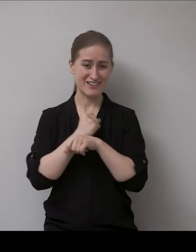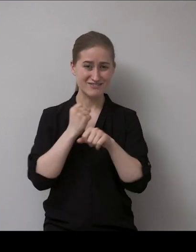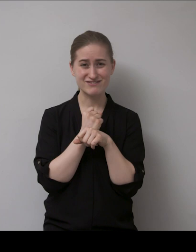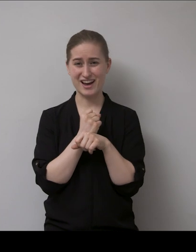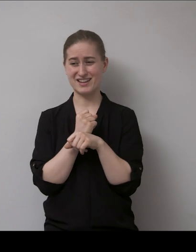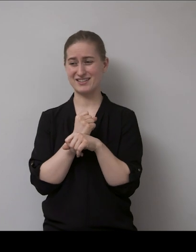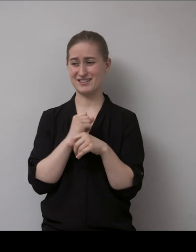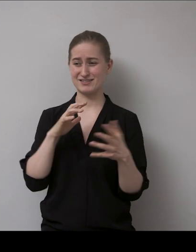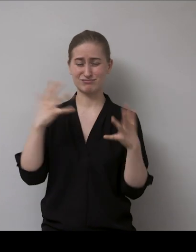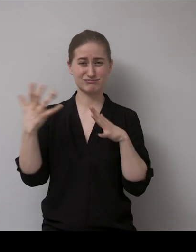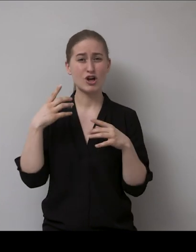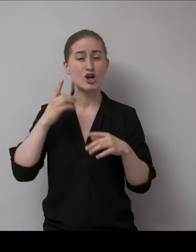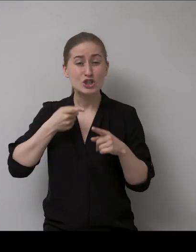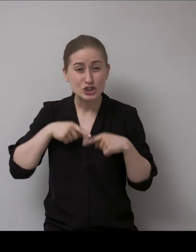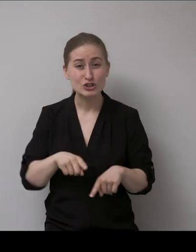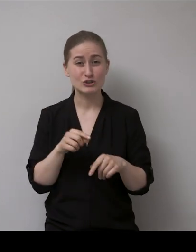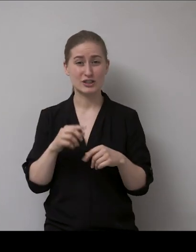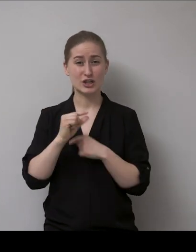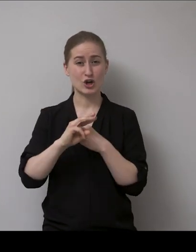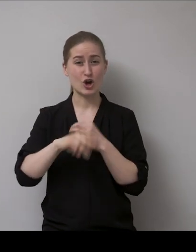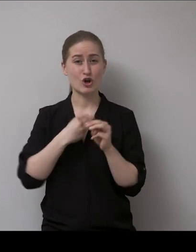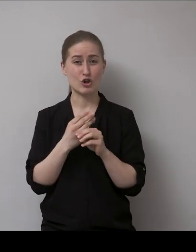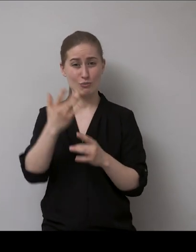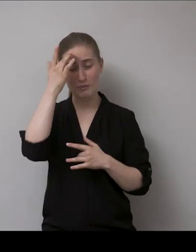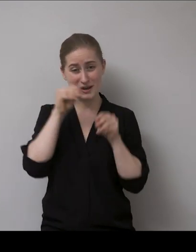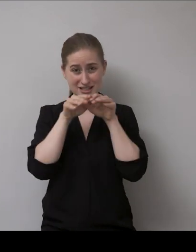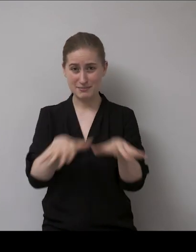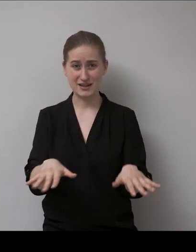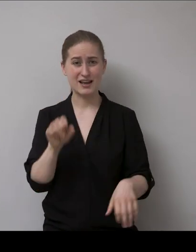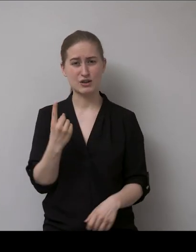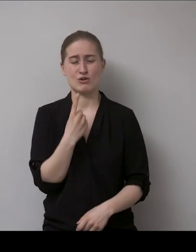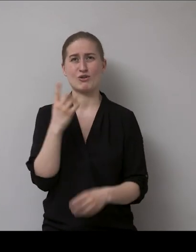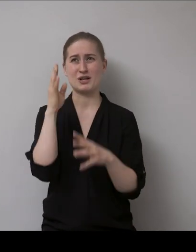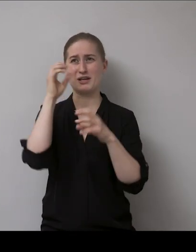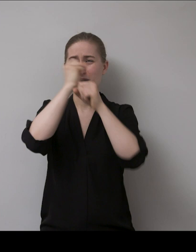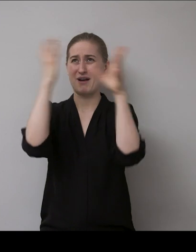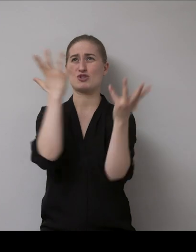all during a global pandemic, I can only imagine what you must be thinking sometimes.